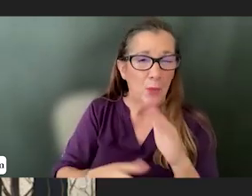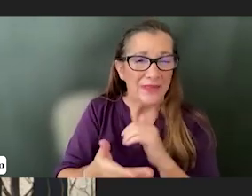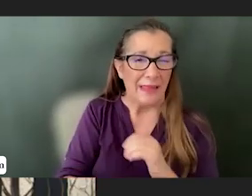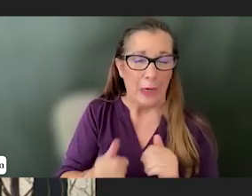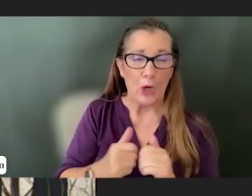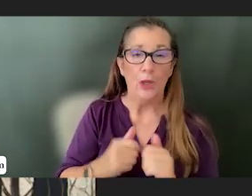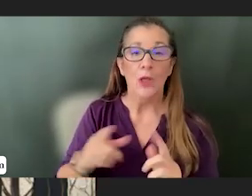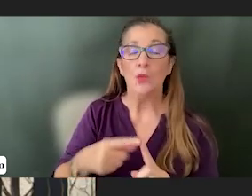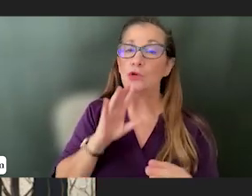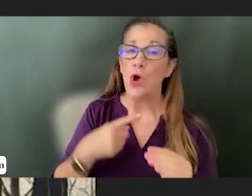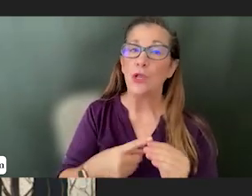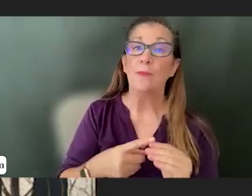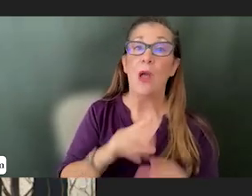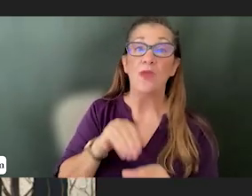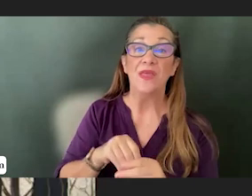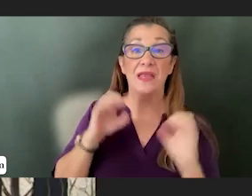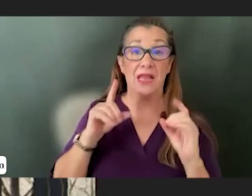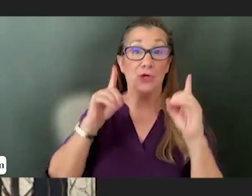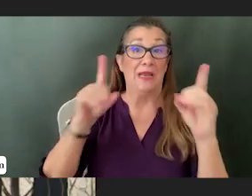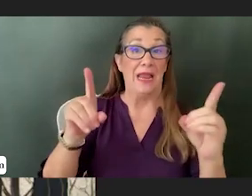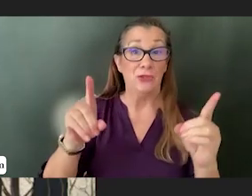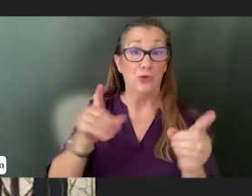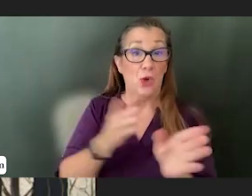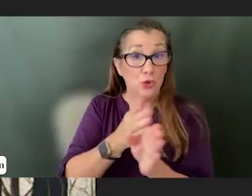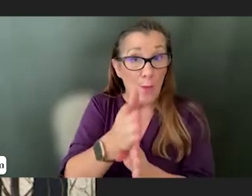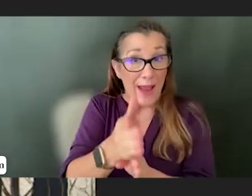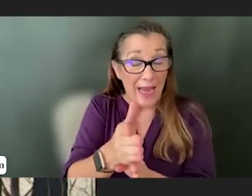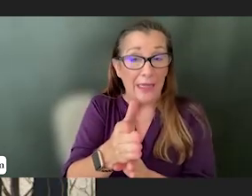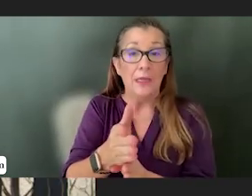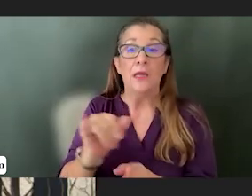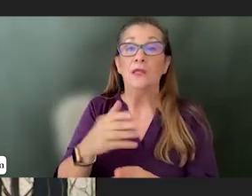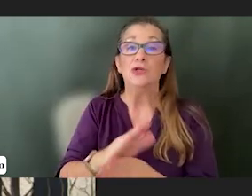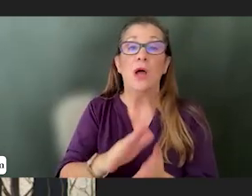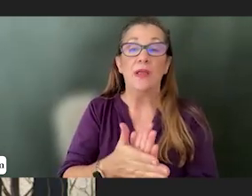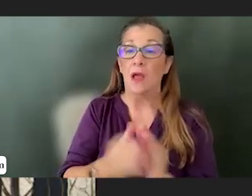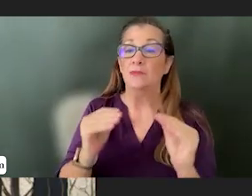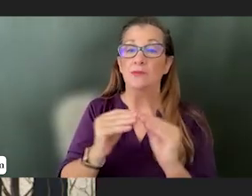When we're talking about it within an educational domain, the job becomes far more complex.